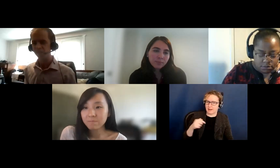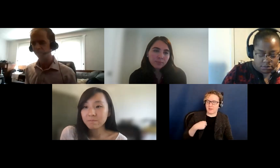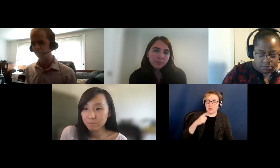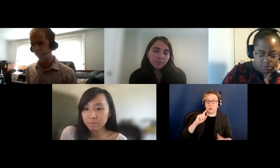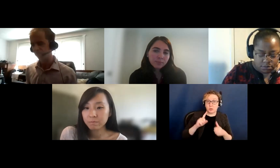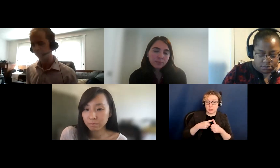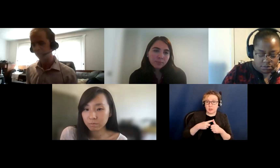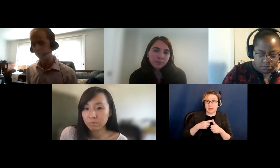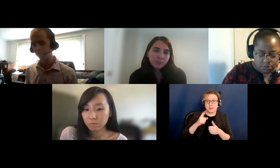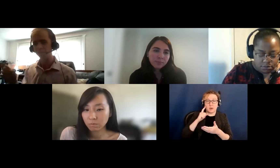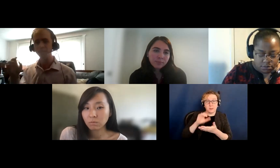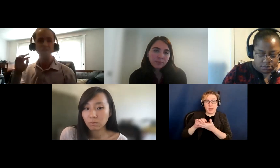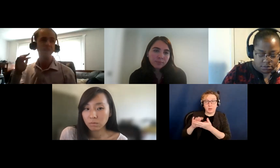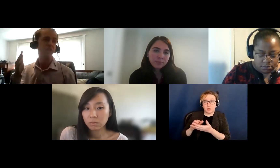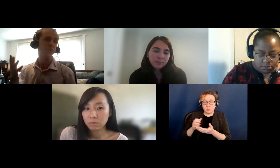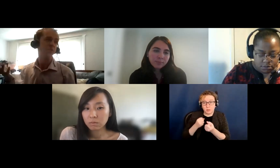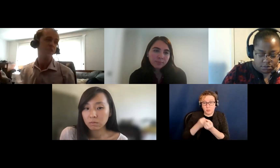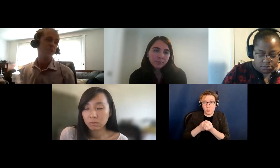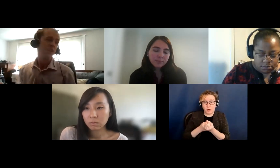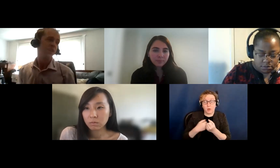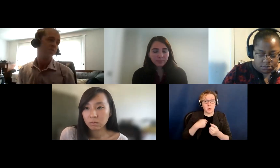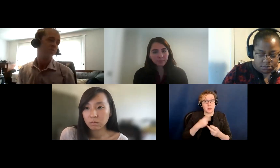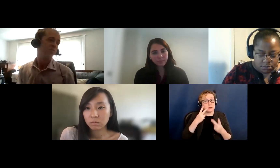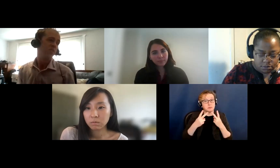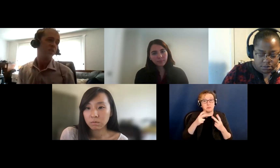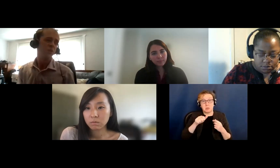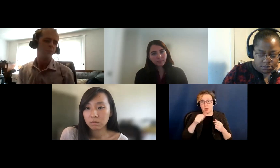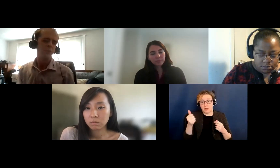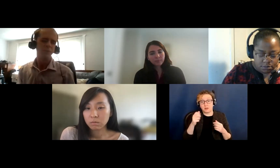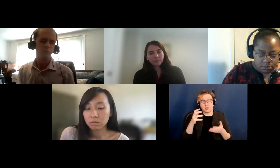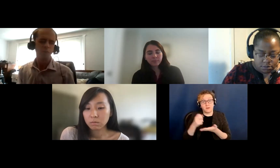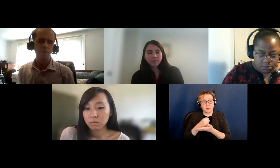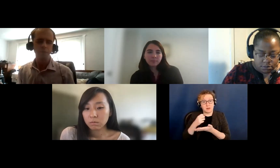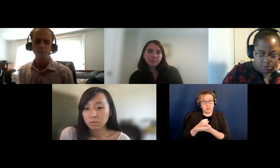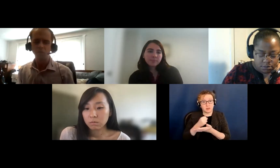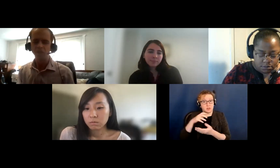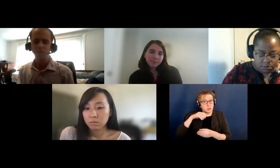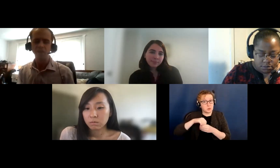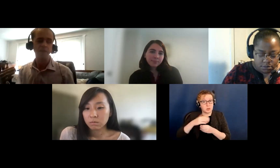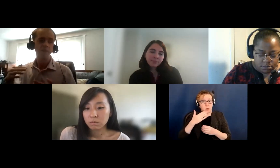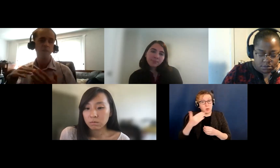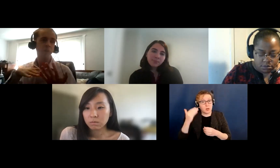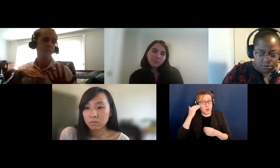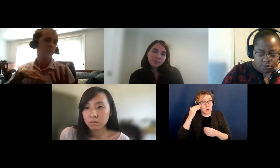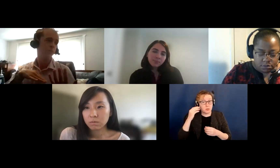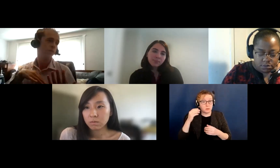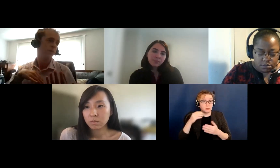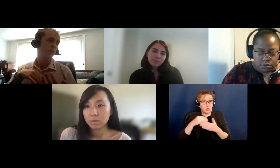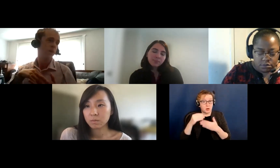We have seen other foundations including some programs offering dependent type benefits,